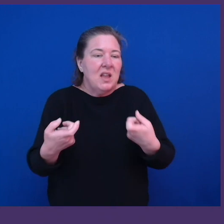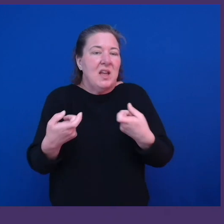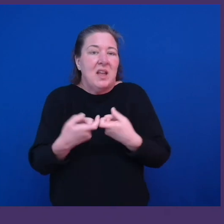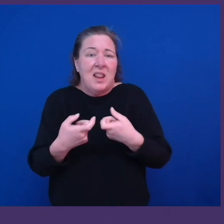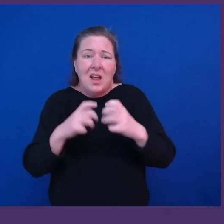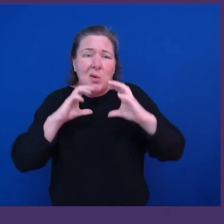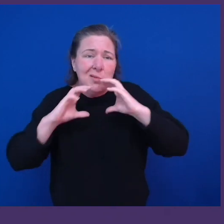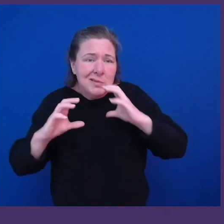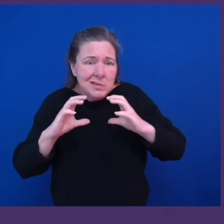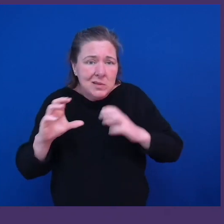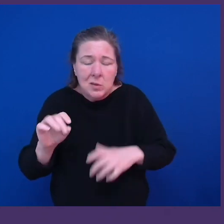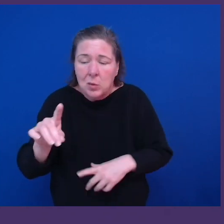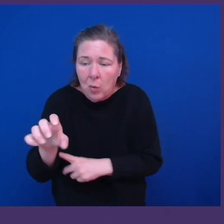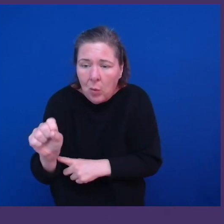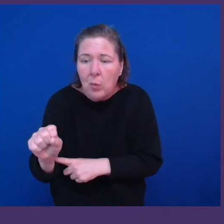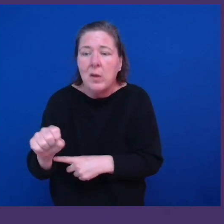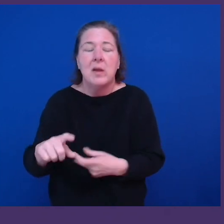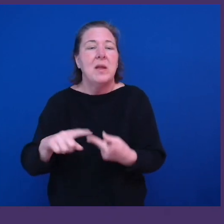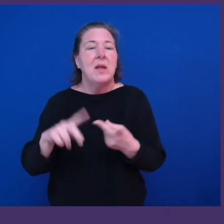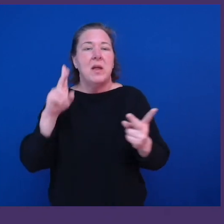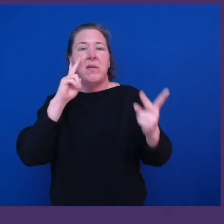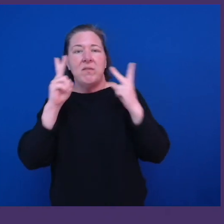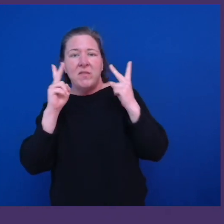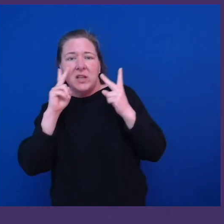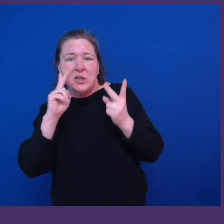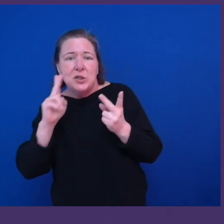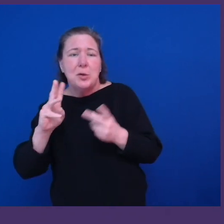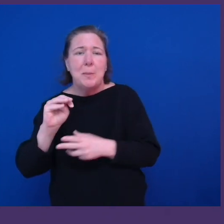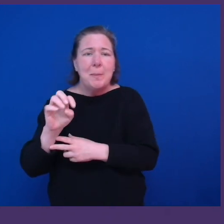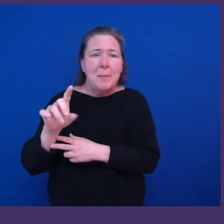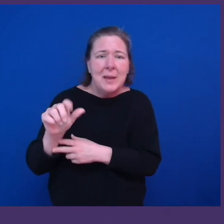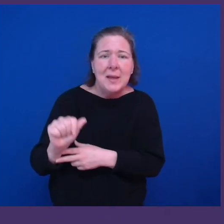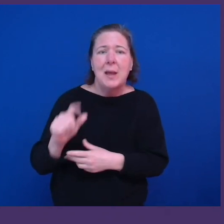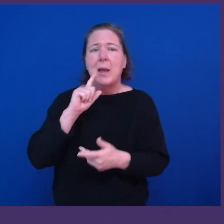in the visual media service, in public procurement, in EU funds,